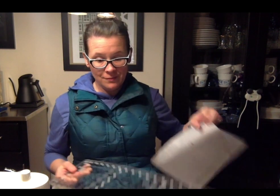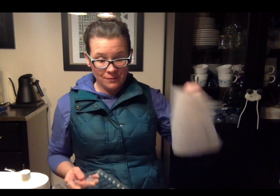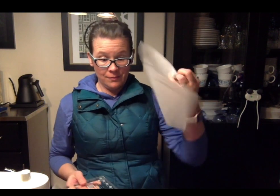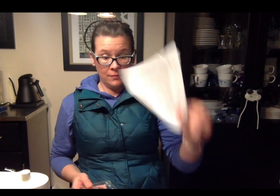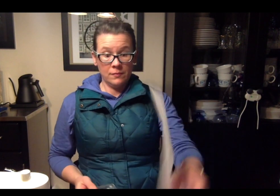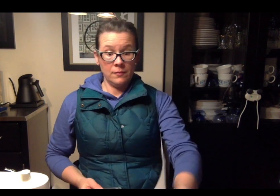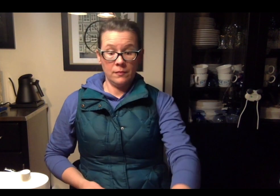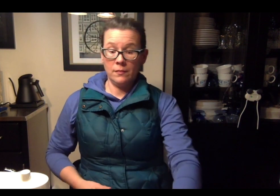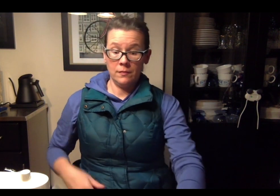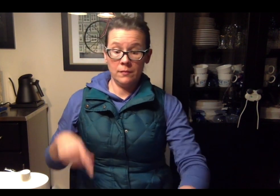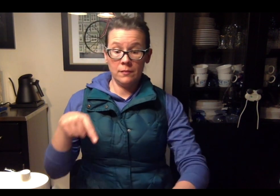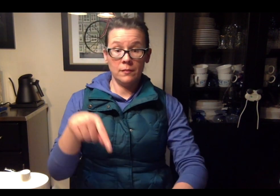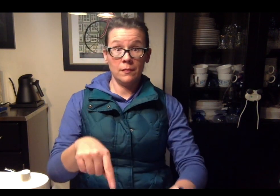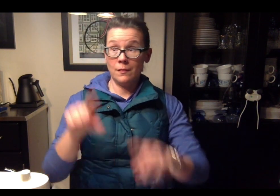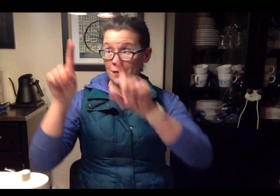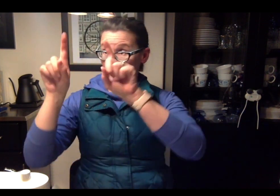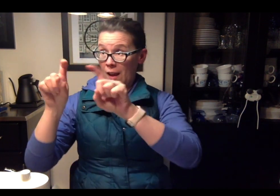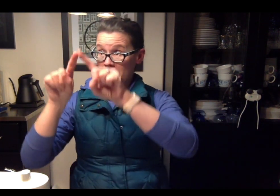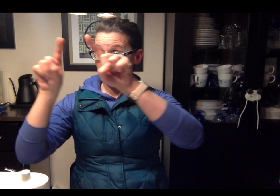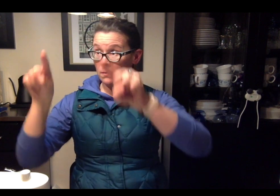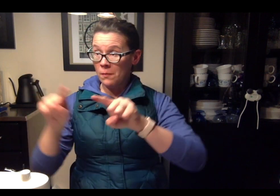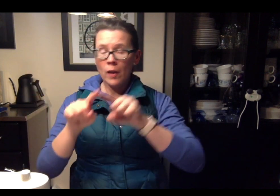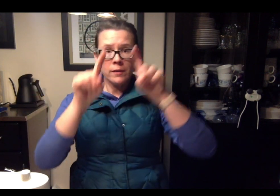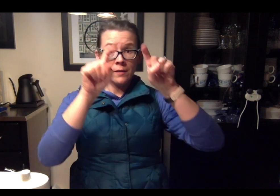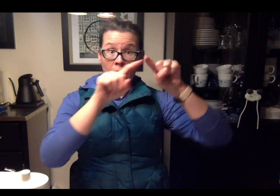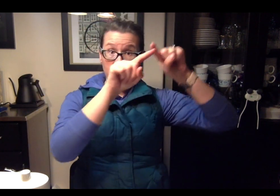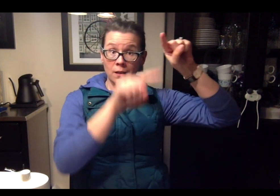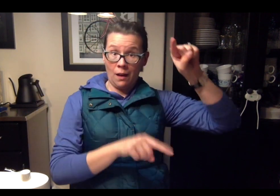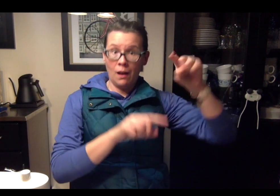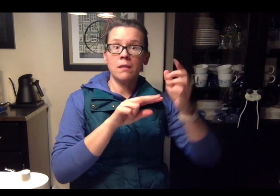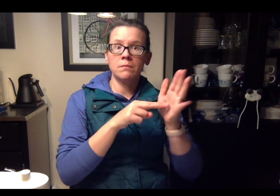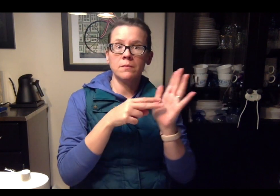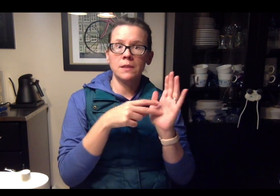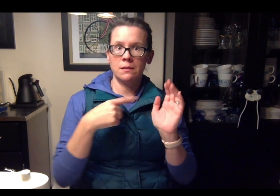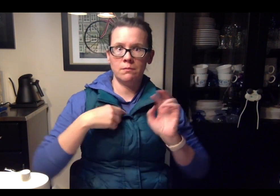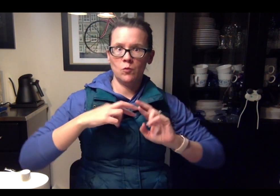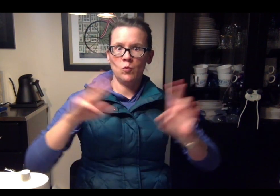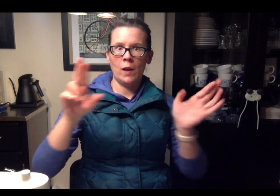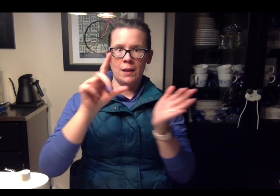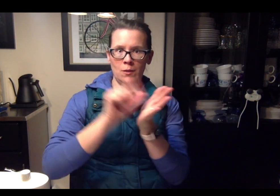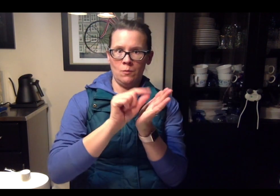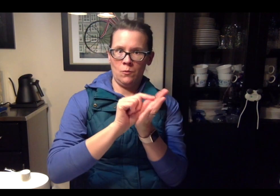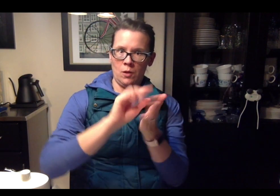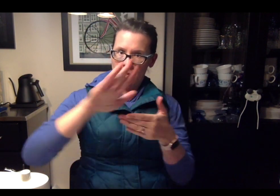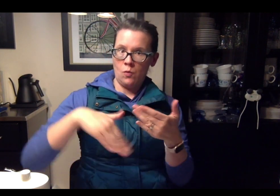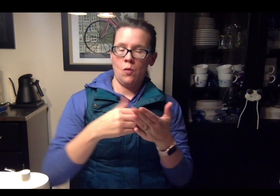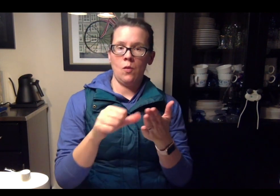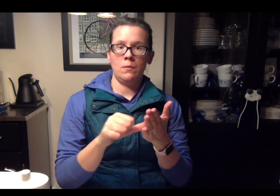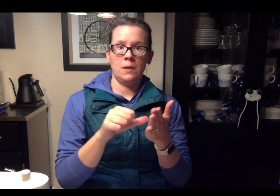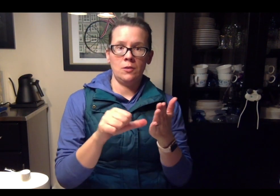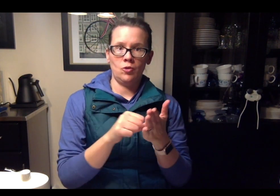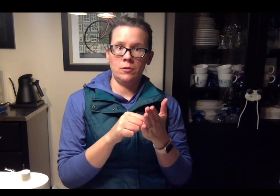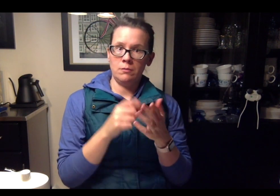So I've used-- I've tested it against that one inch square and eight and a half inches. Um... They measured up, and I feel confident printing.